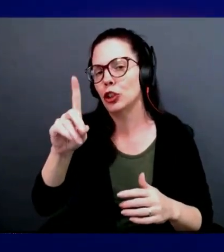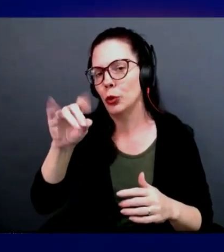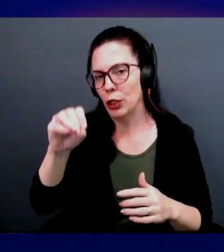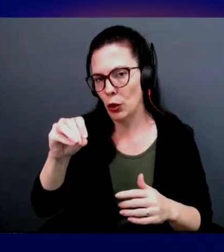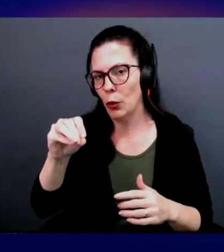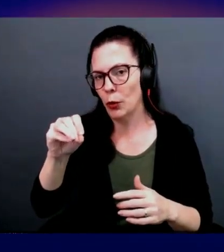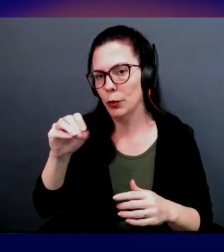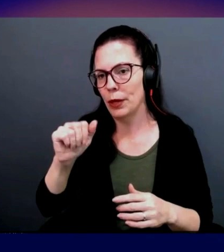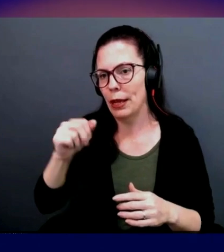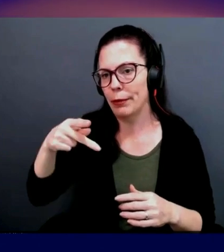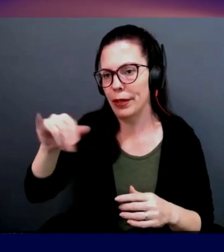Pause.